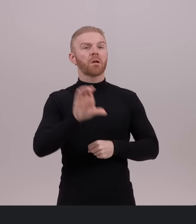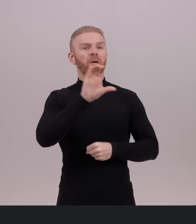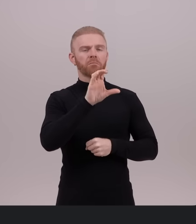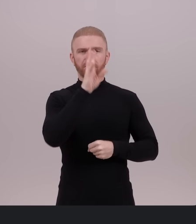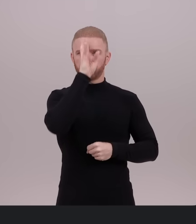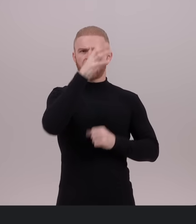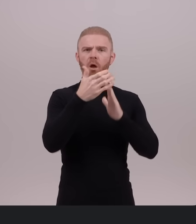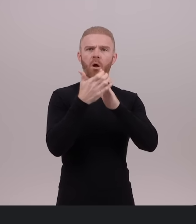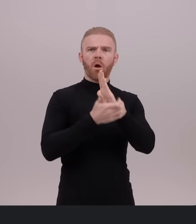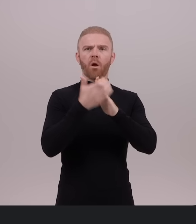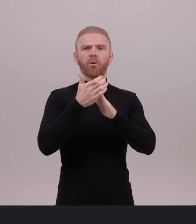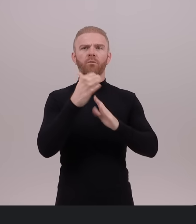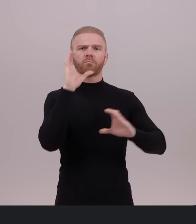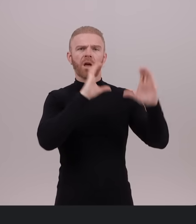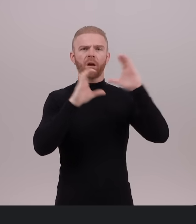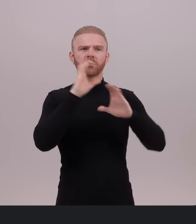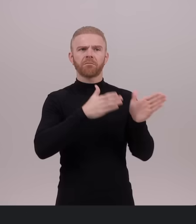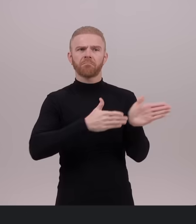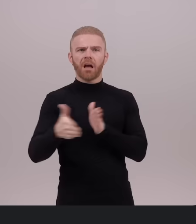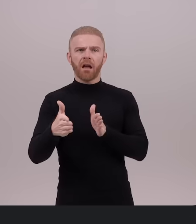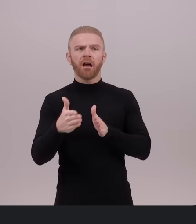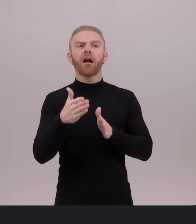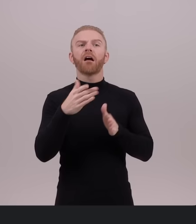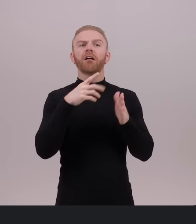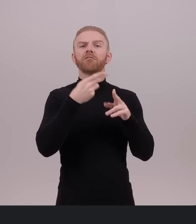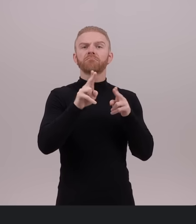and briefly passes it back to me for confirmation.